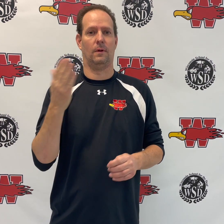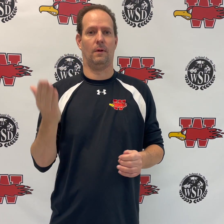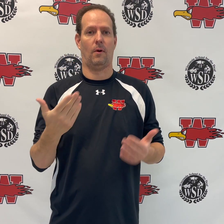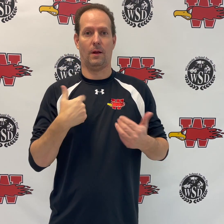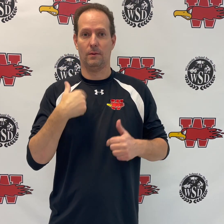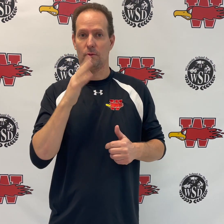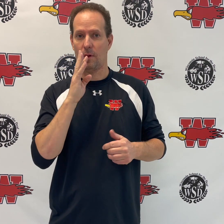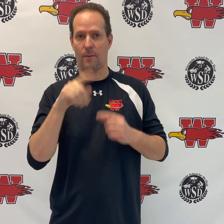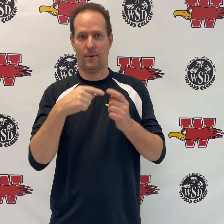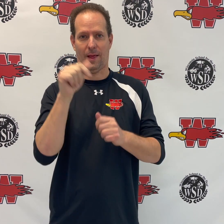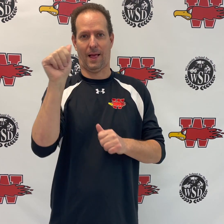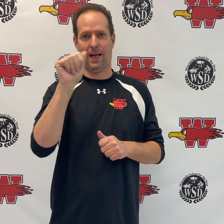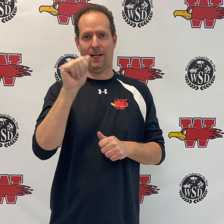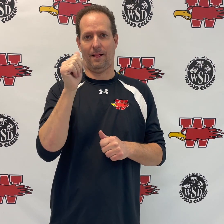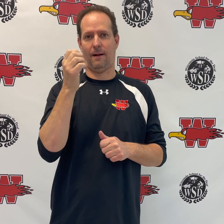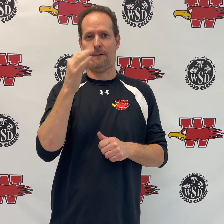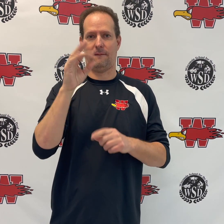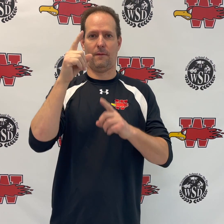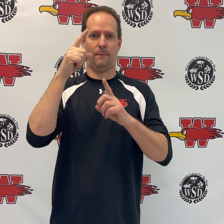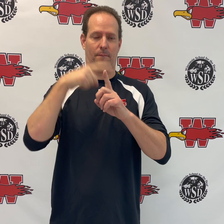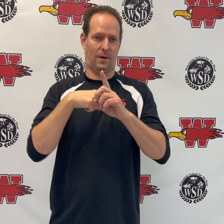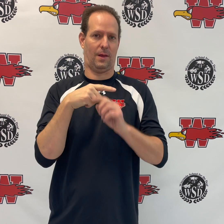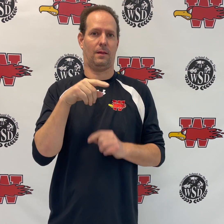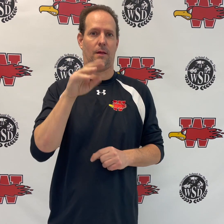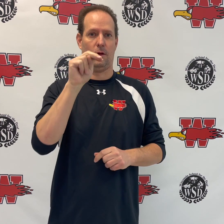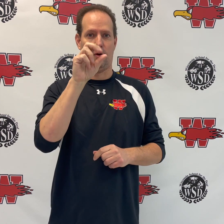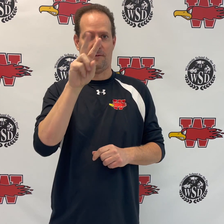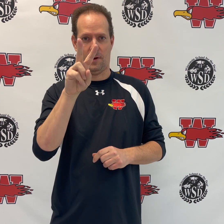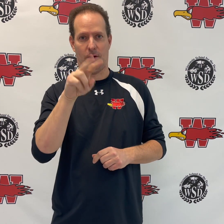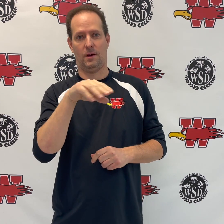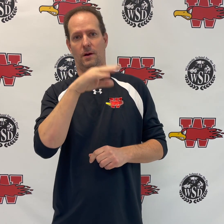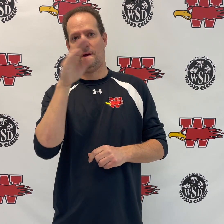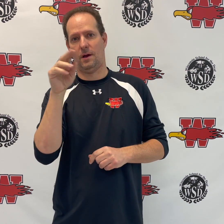I would like to mention Athlete of the Month for November and December.